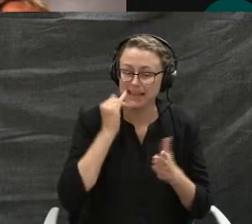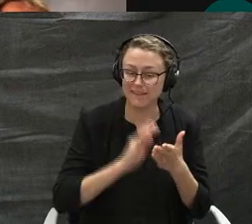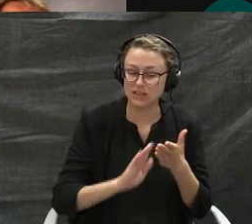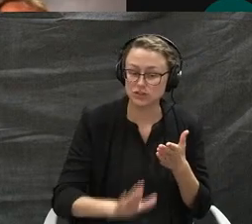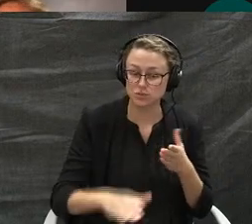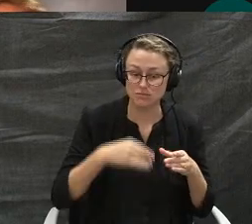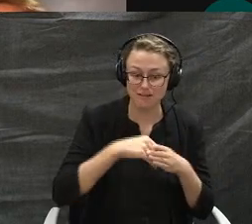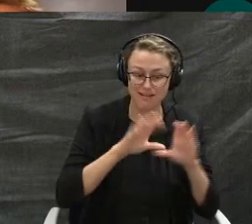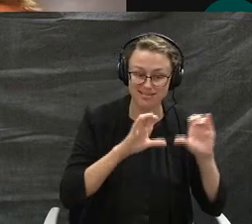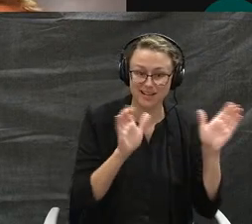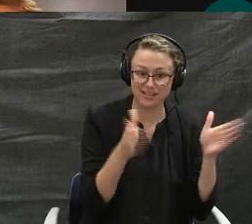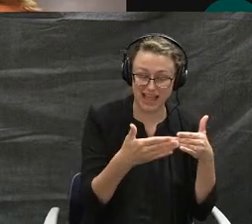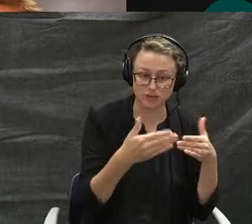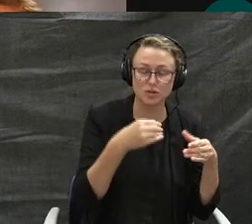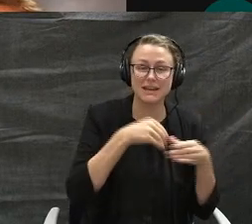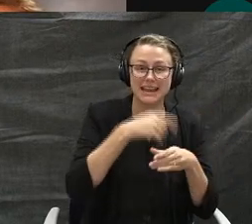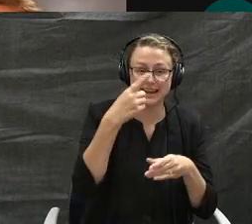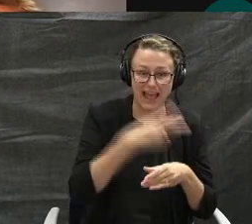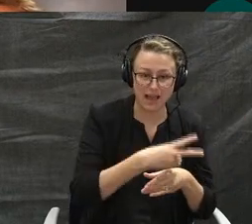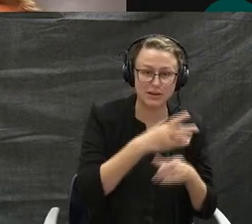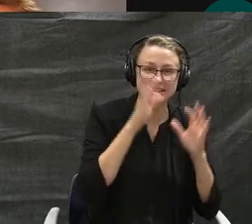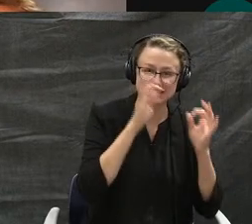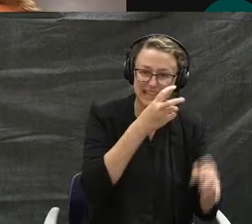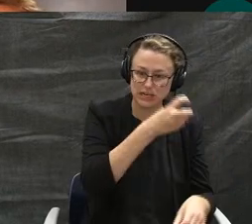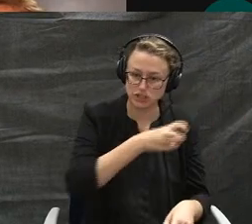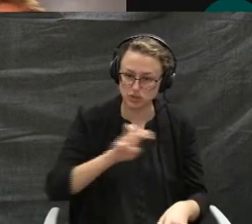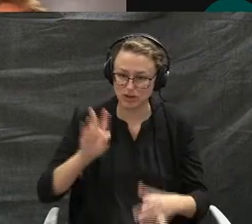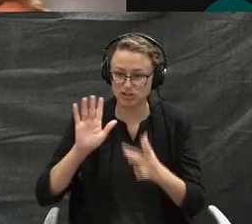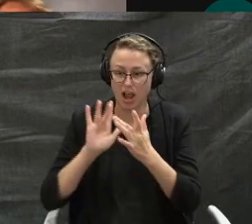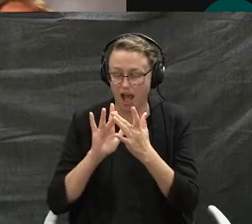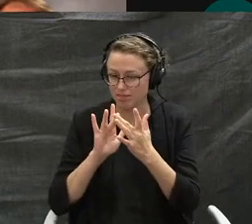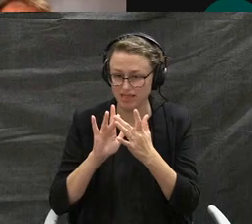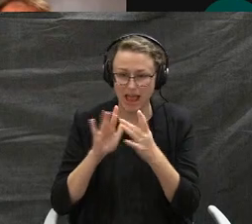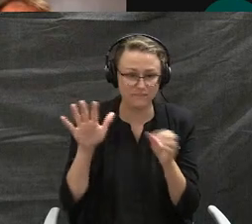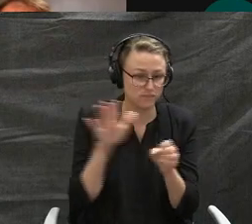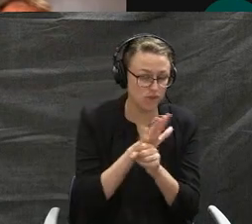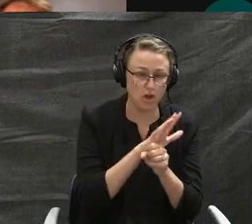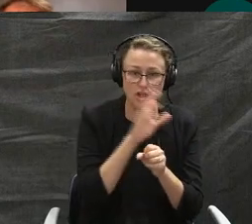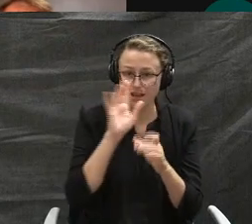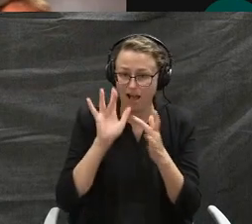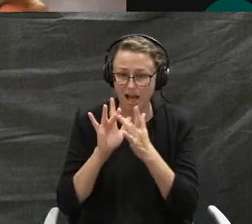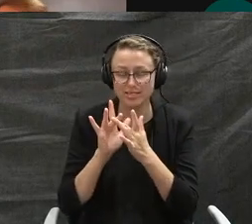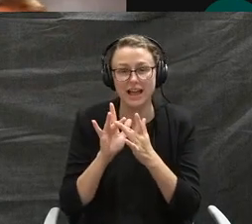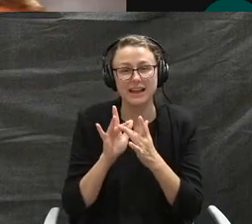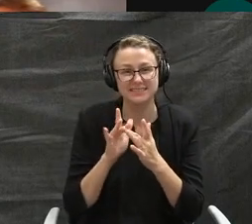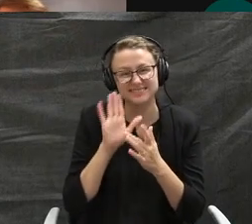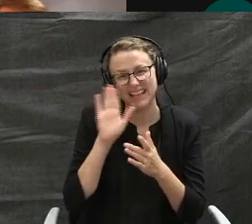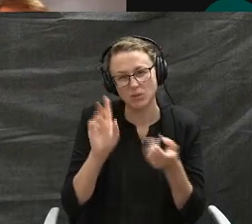was in the classroom in hybrid and chose to go on line completely changed online that they would change teachers?